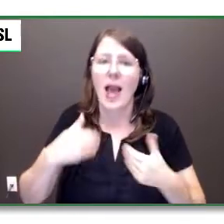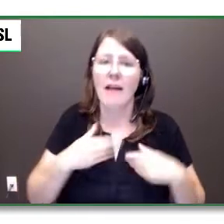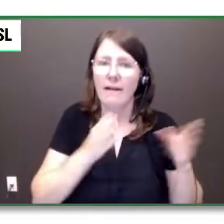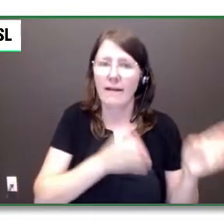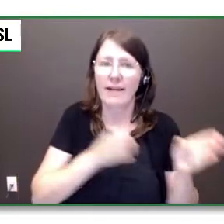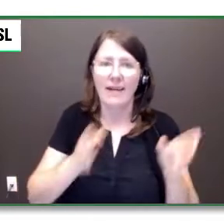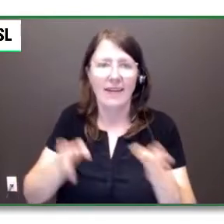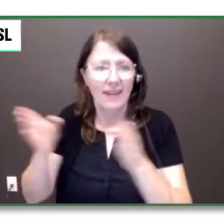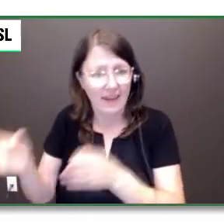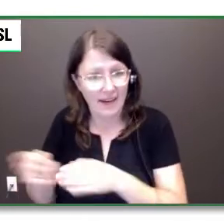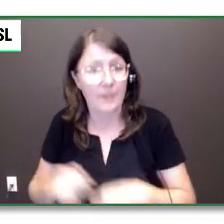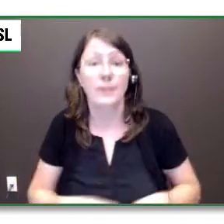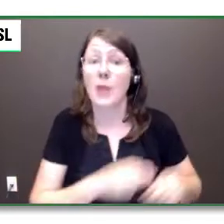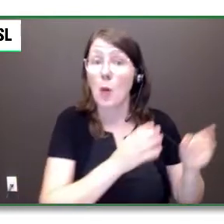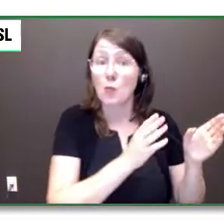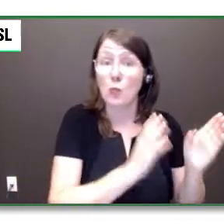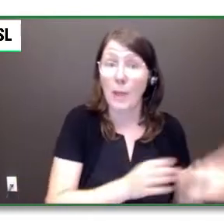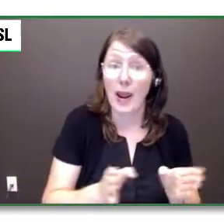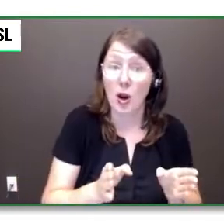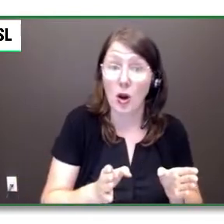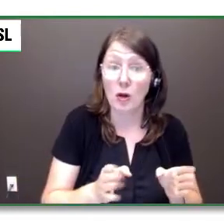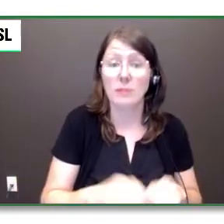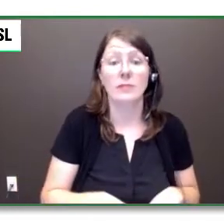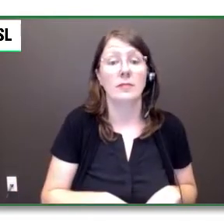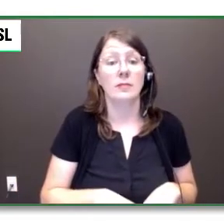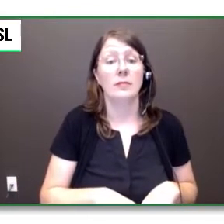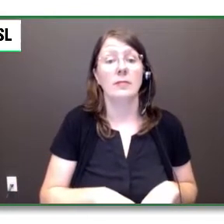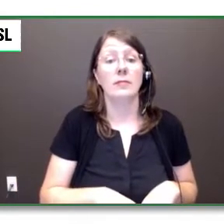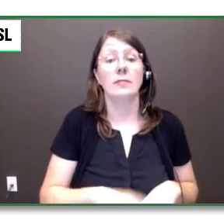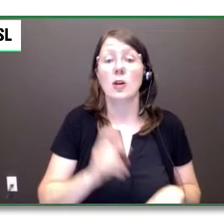visiting the park. Next.